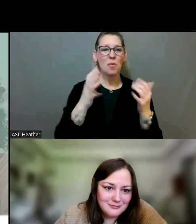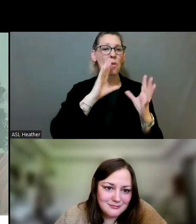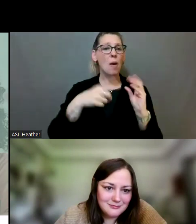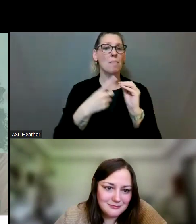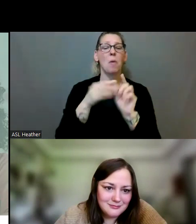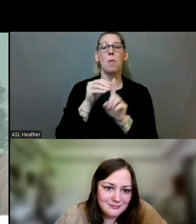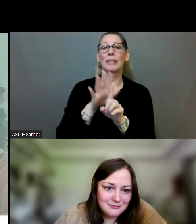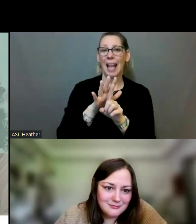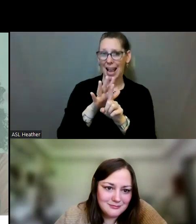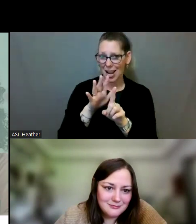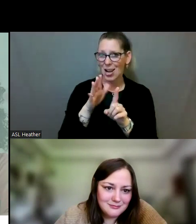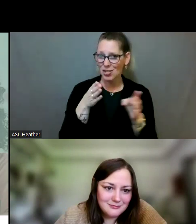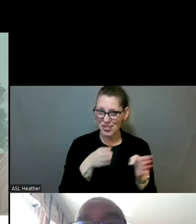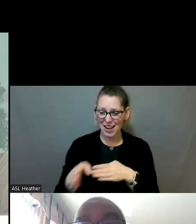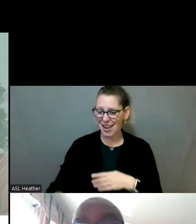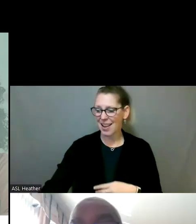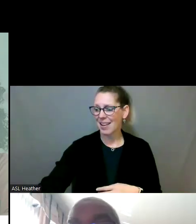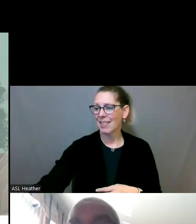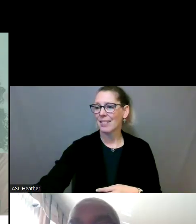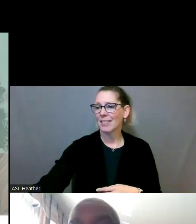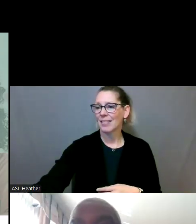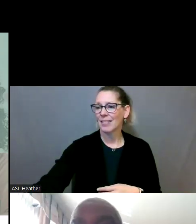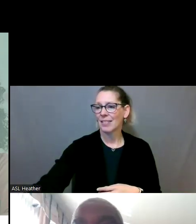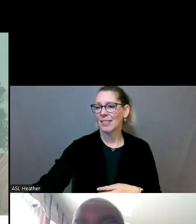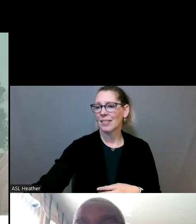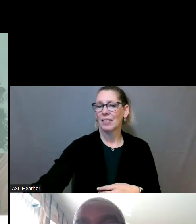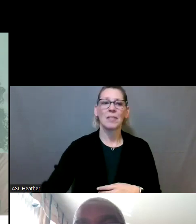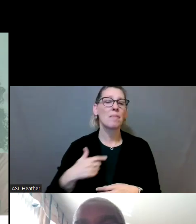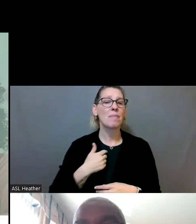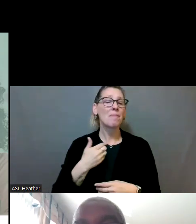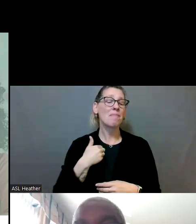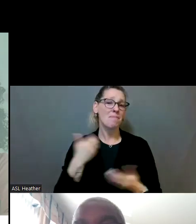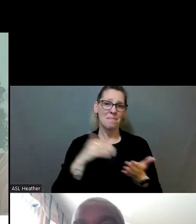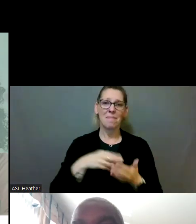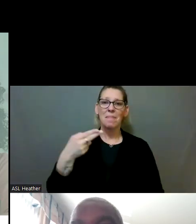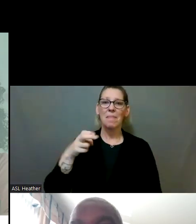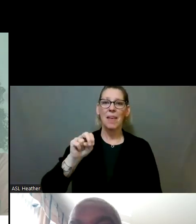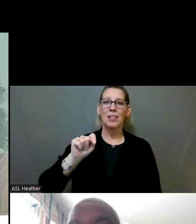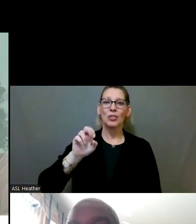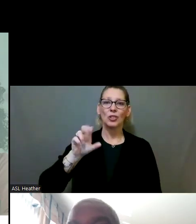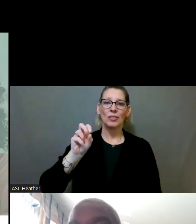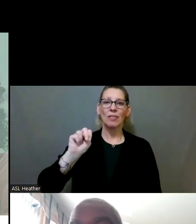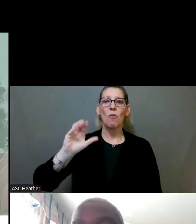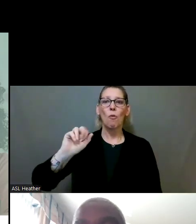practices. Again I am Henterson Carlisle; I'm the Northwest Regional Director for